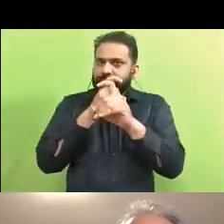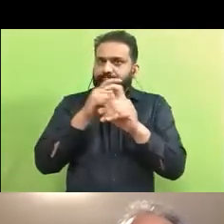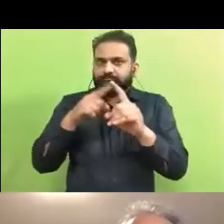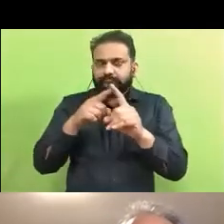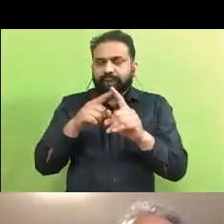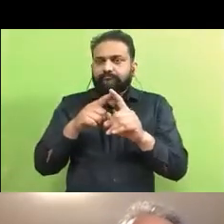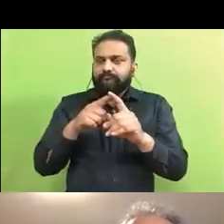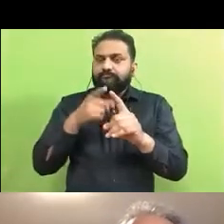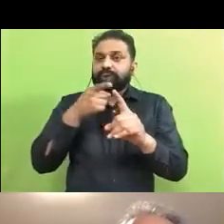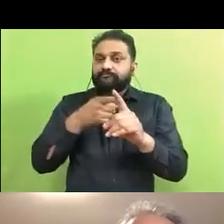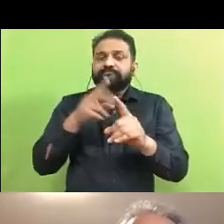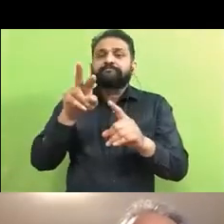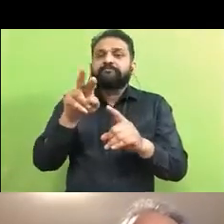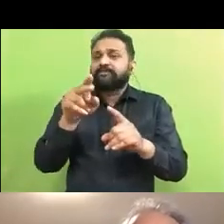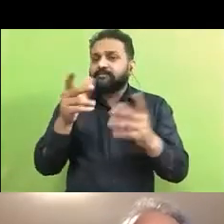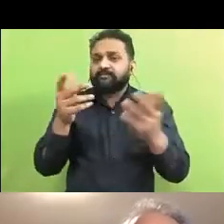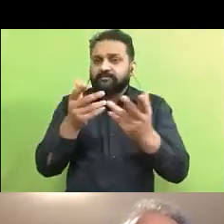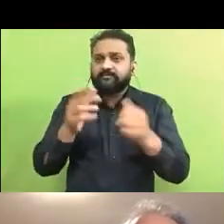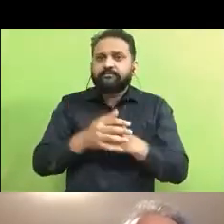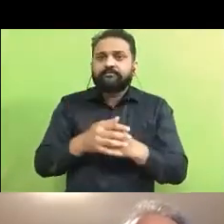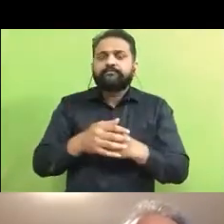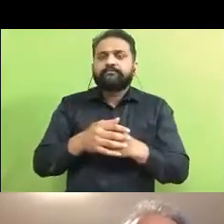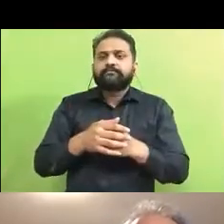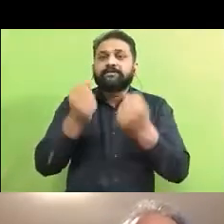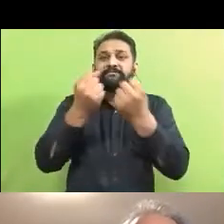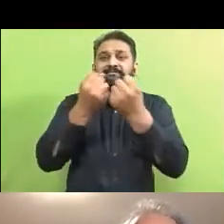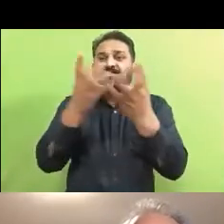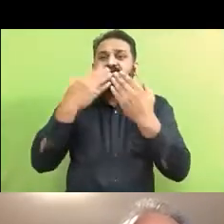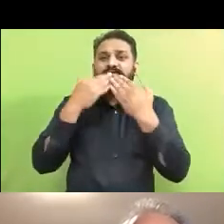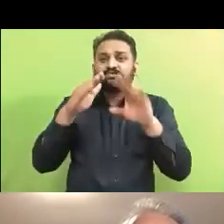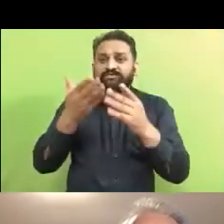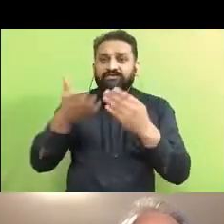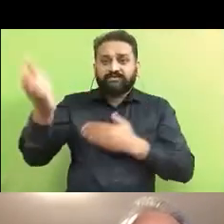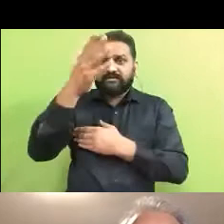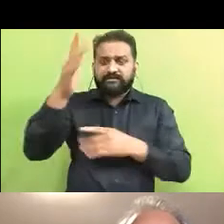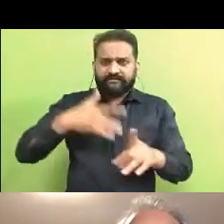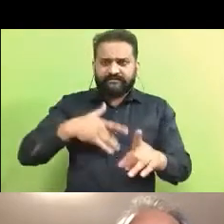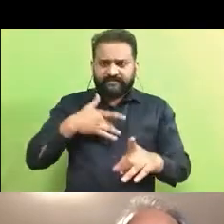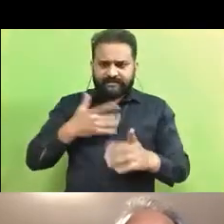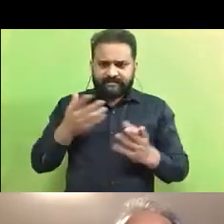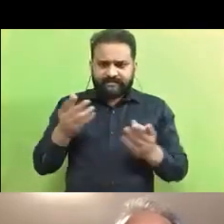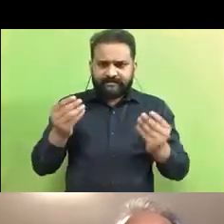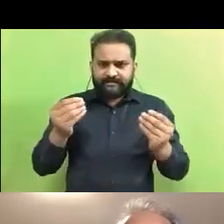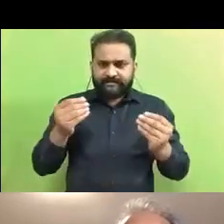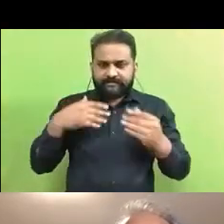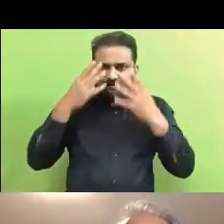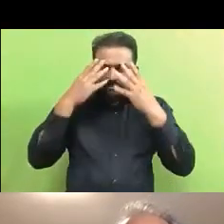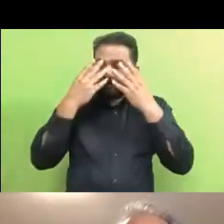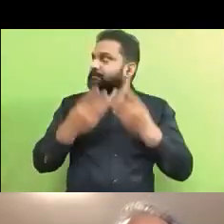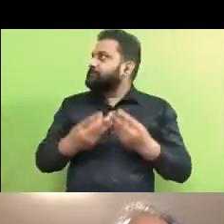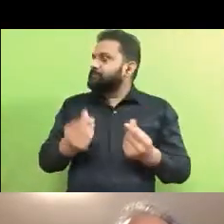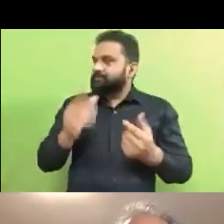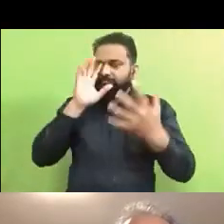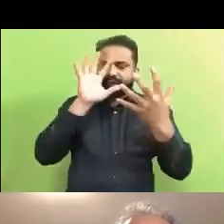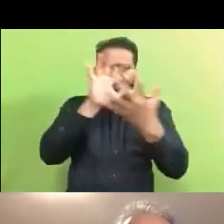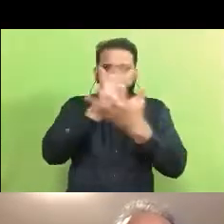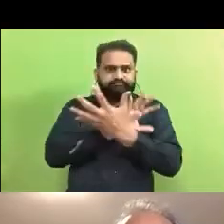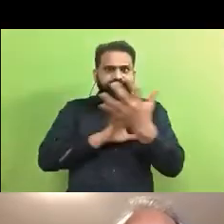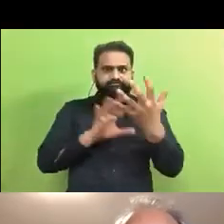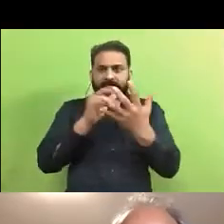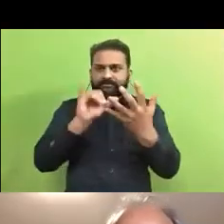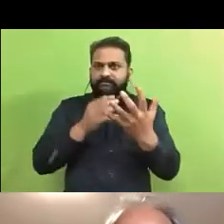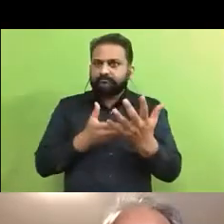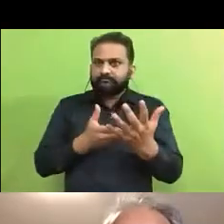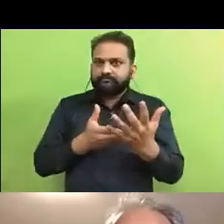that most of the students they feel very lost in the forest and they do not remember